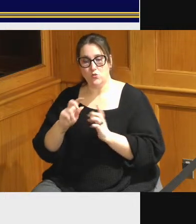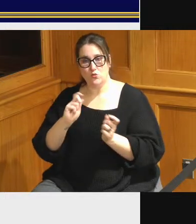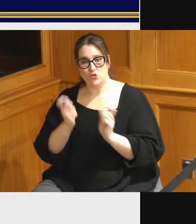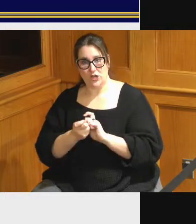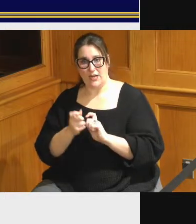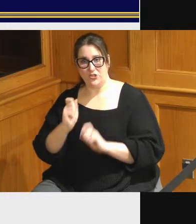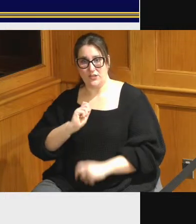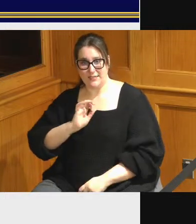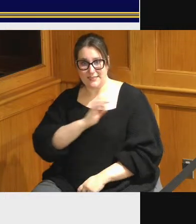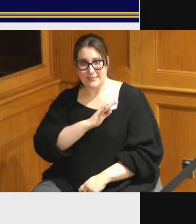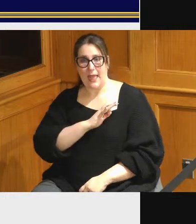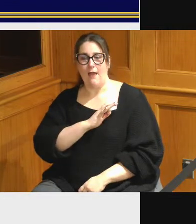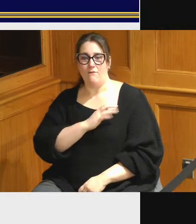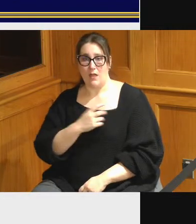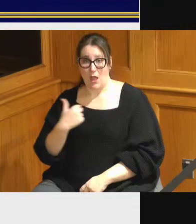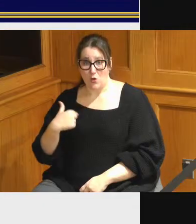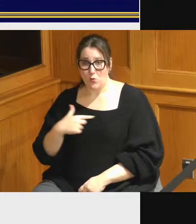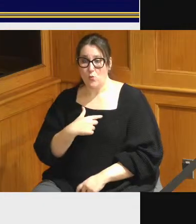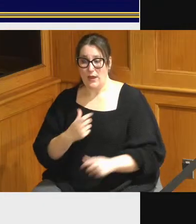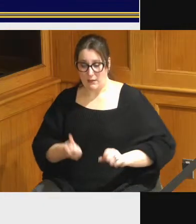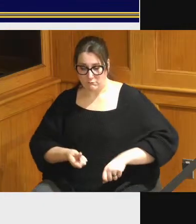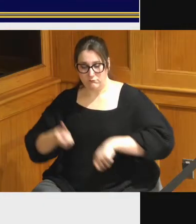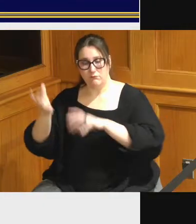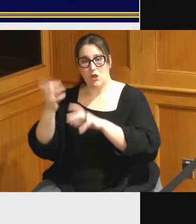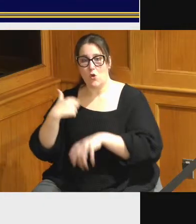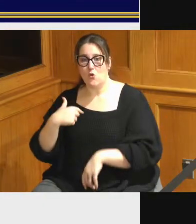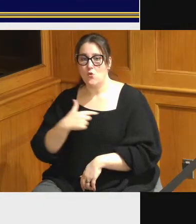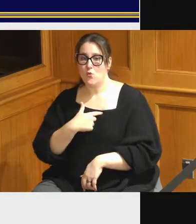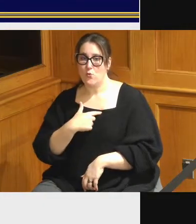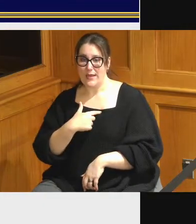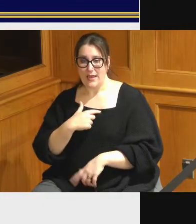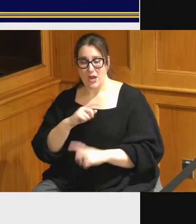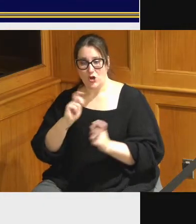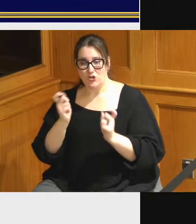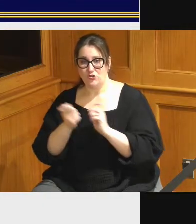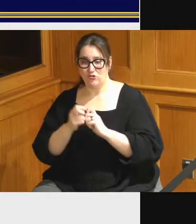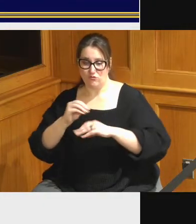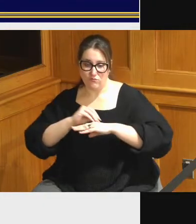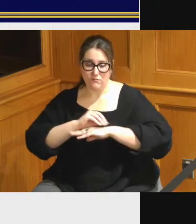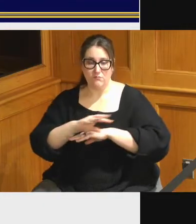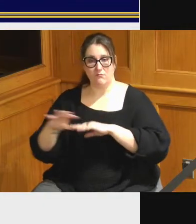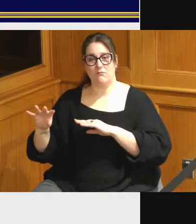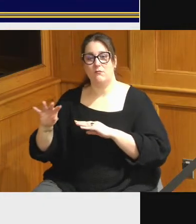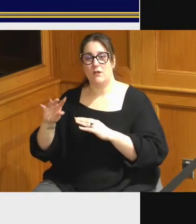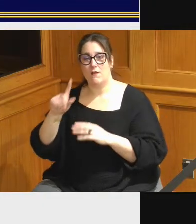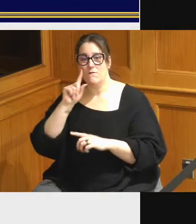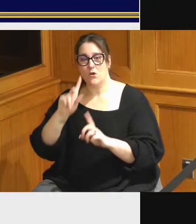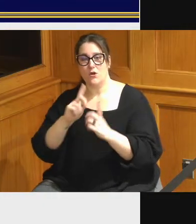have and we are bucking the trend across the nation of departments who can't recruit enough